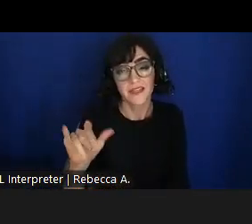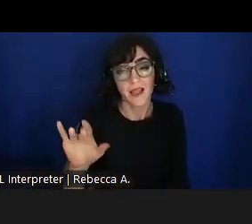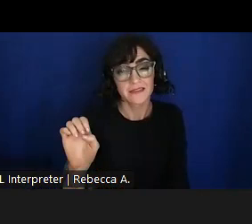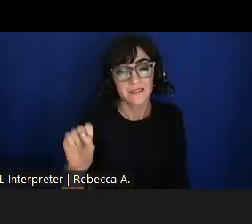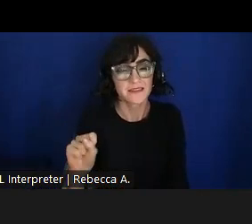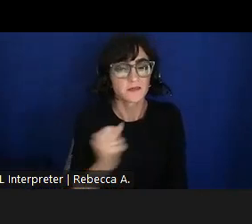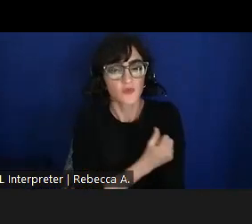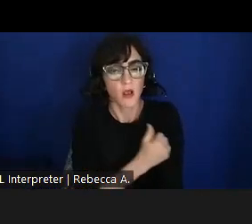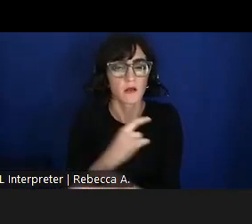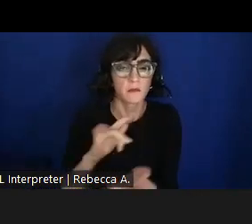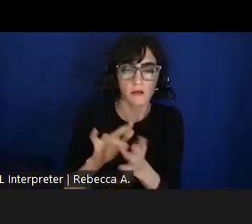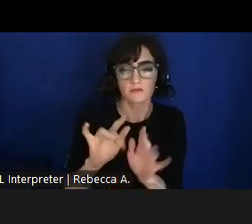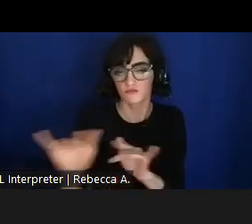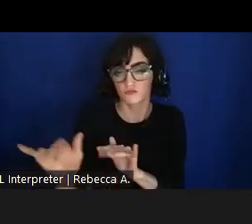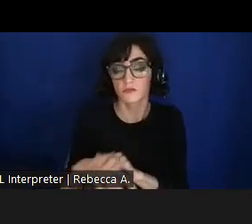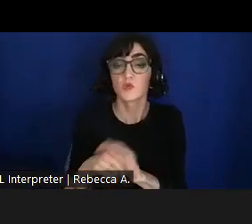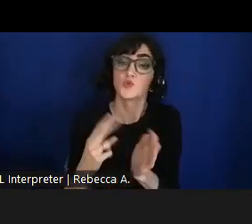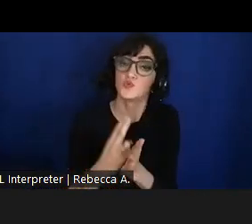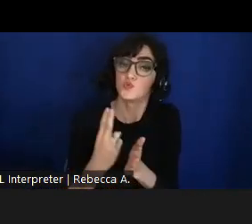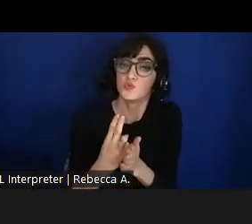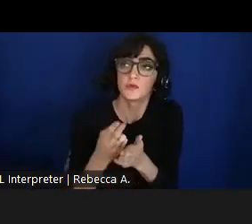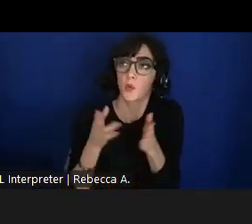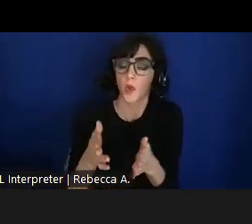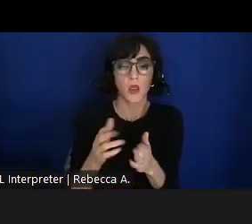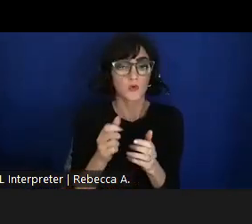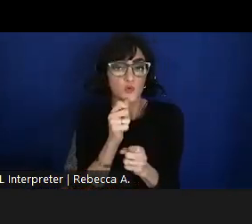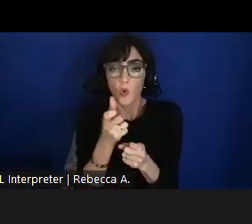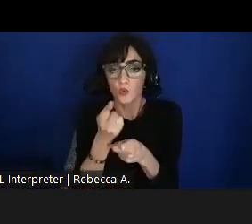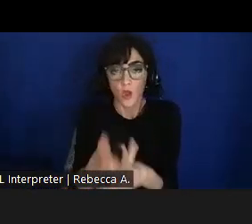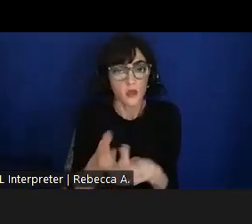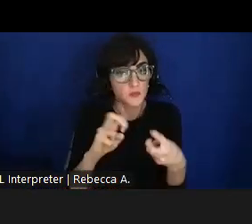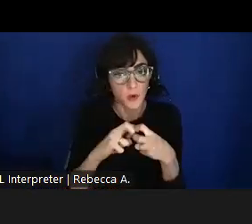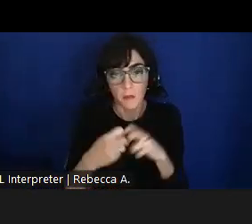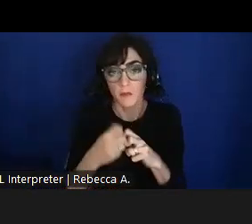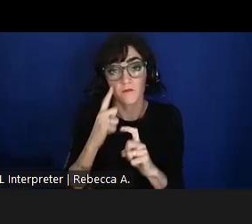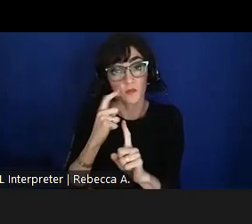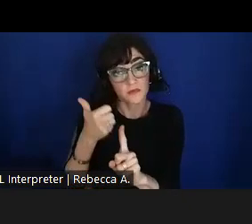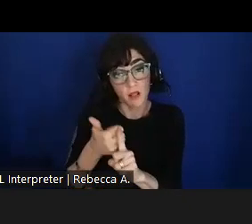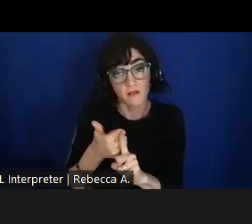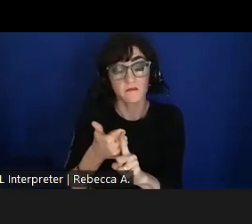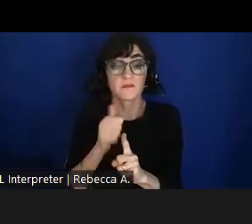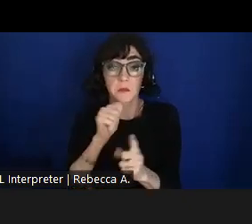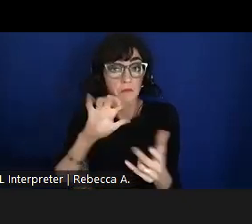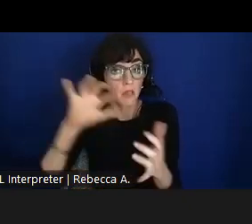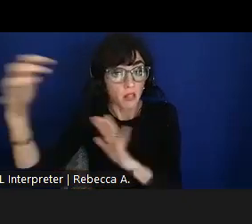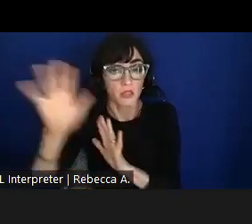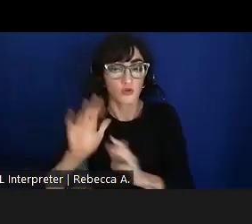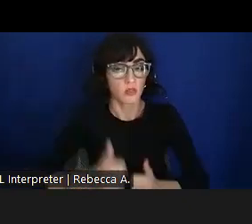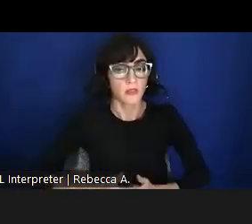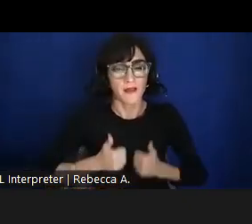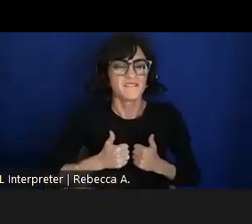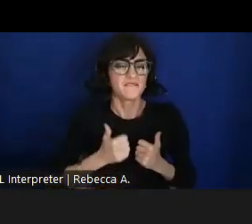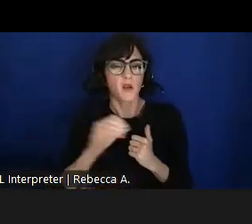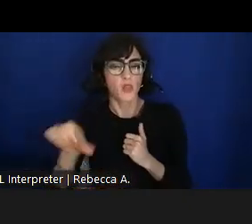life and don't cause safety issues for people around them. Now once we move past that Center